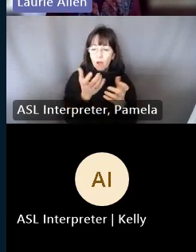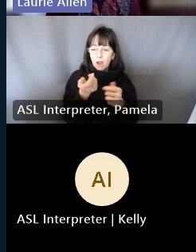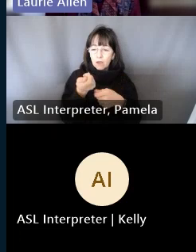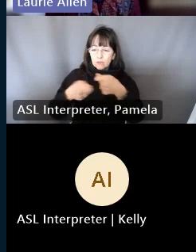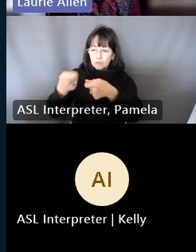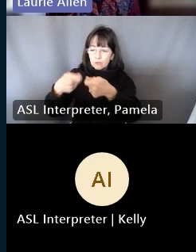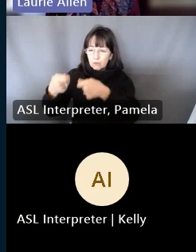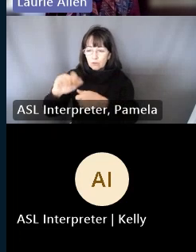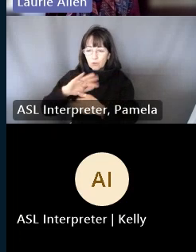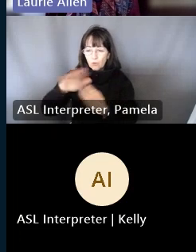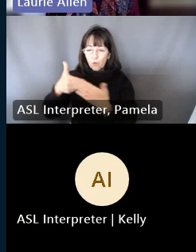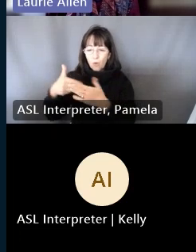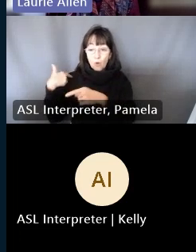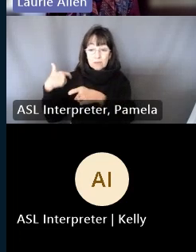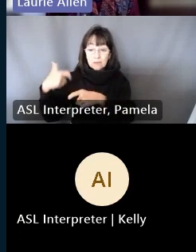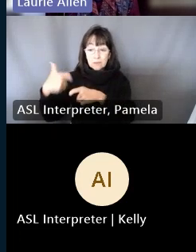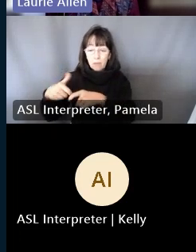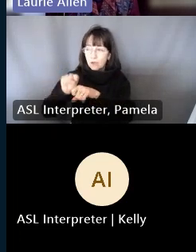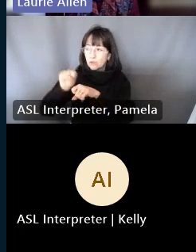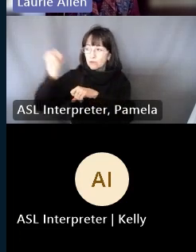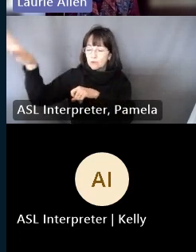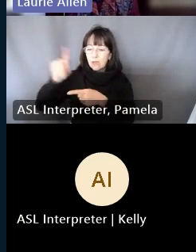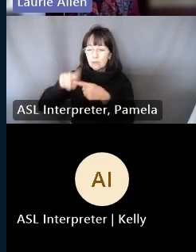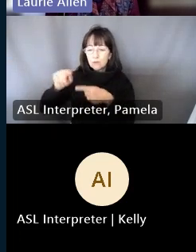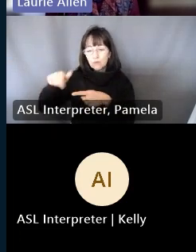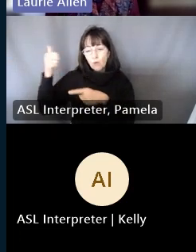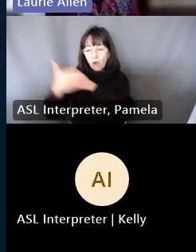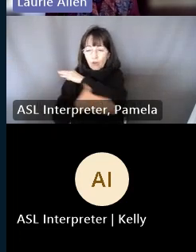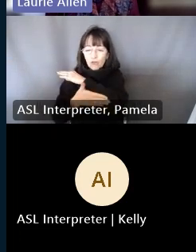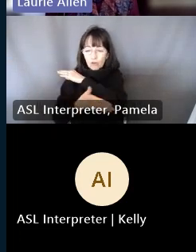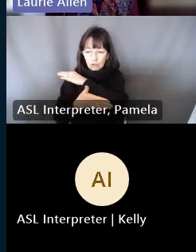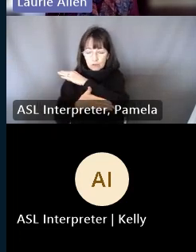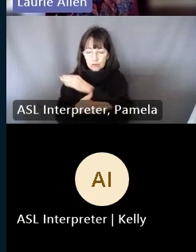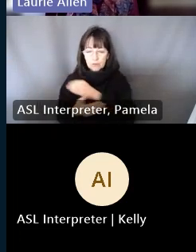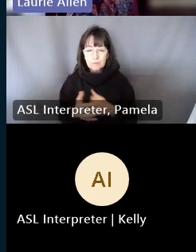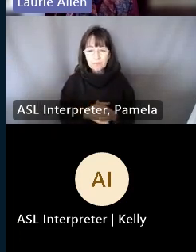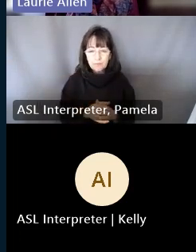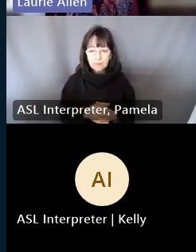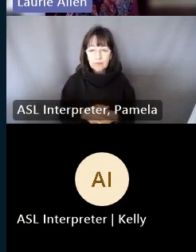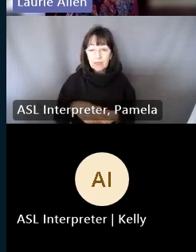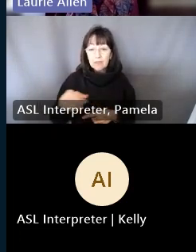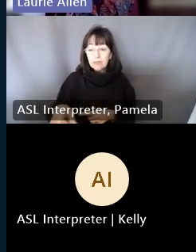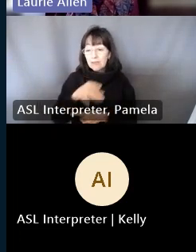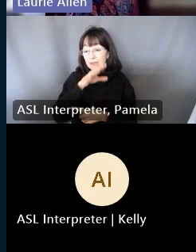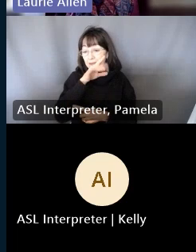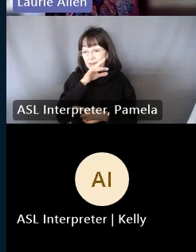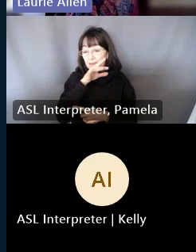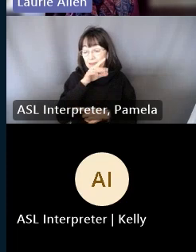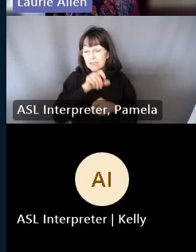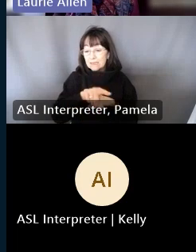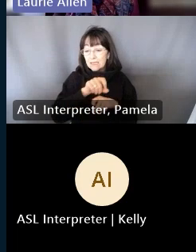Dictate is another feature that we have built across several of our applications. So, if I'm not using voice access or screen recognition,